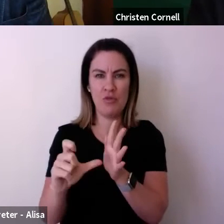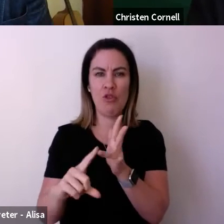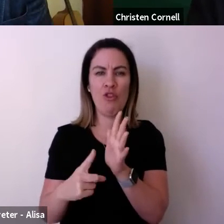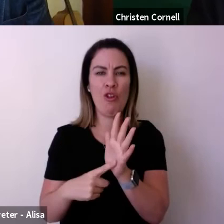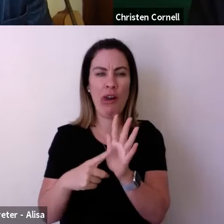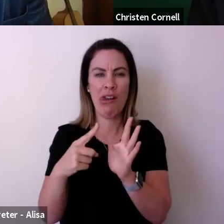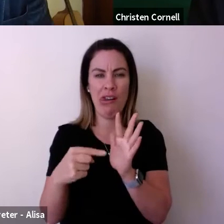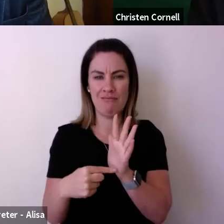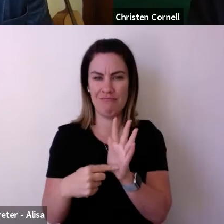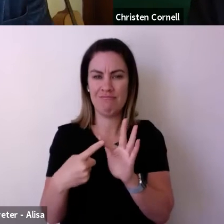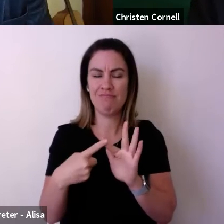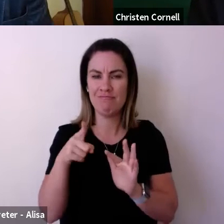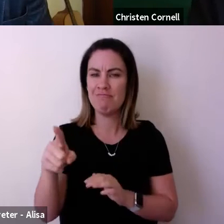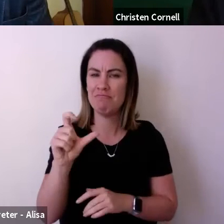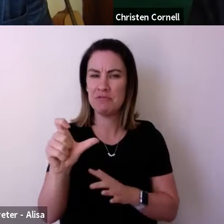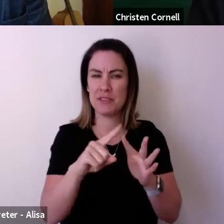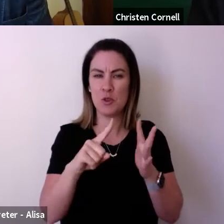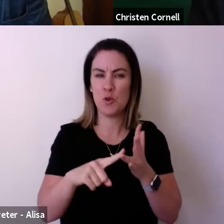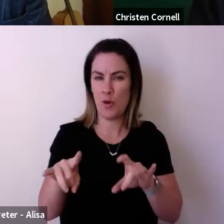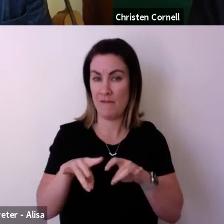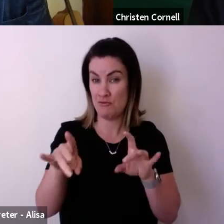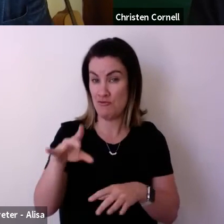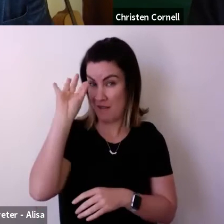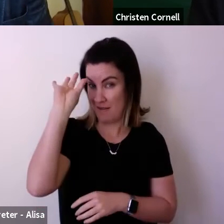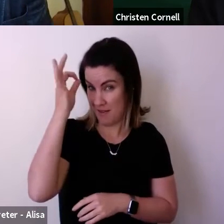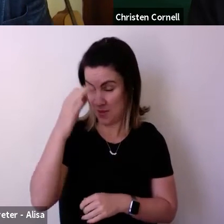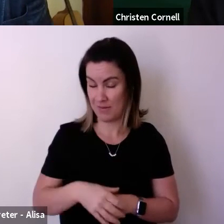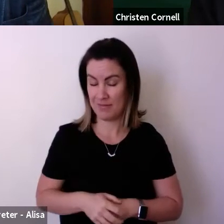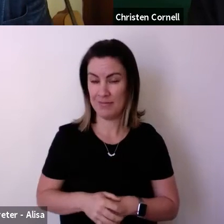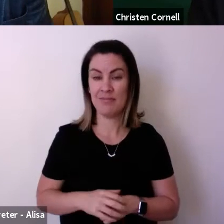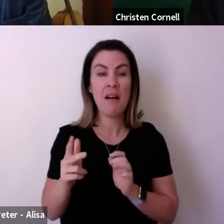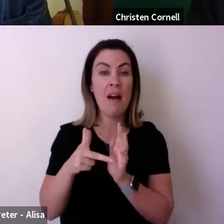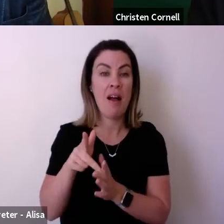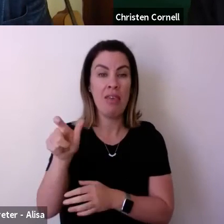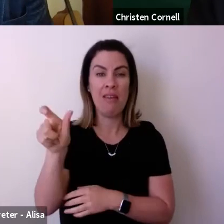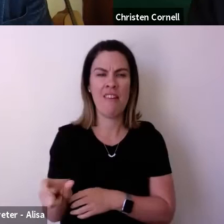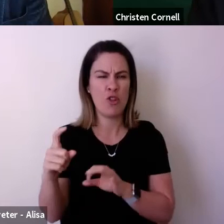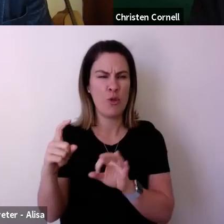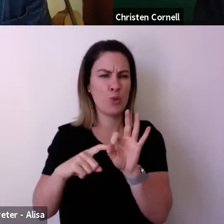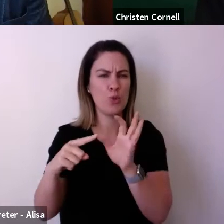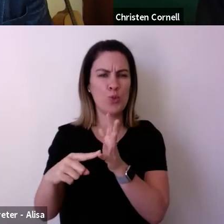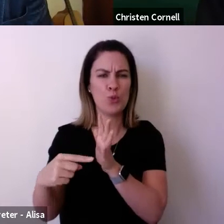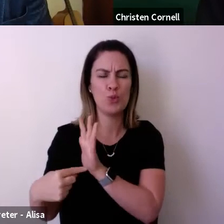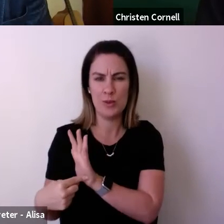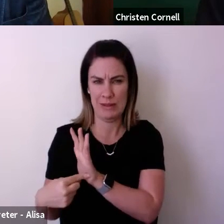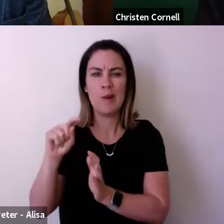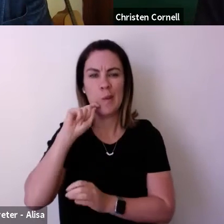Cunningham from QUT who will be introducing the discussion in a second. Before I handed over to our speakers,